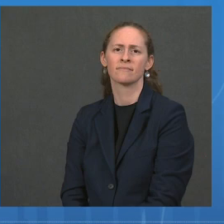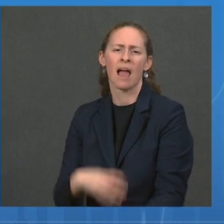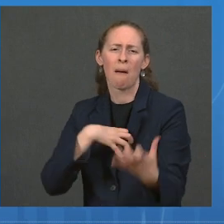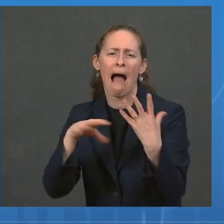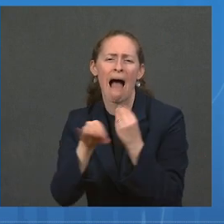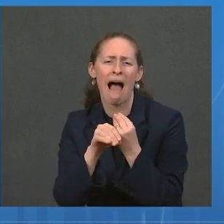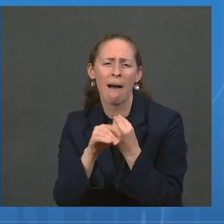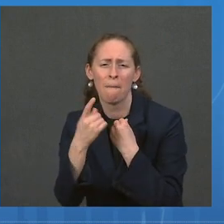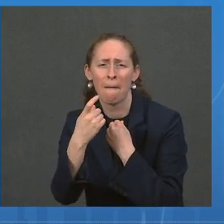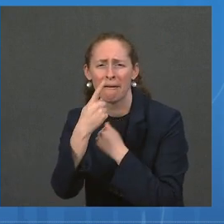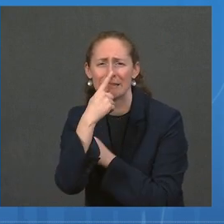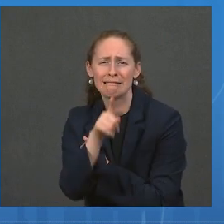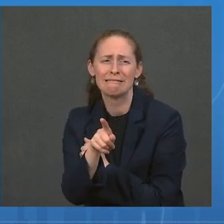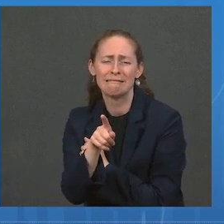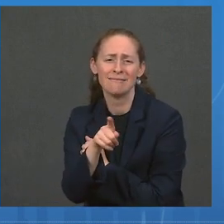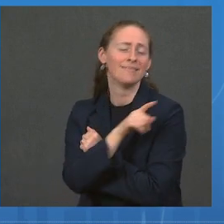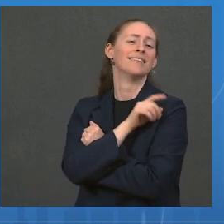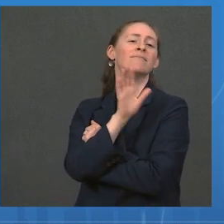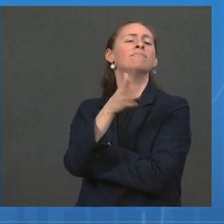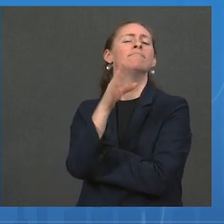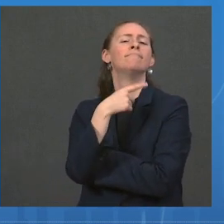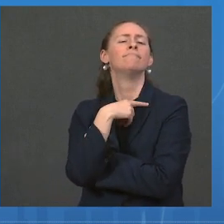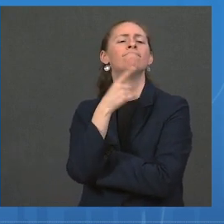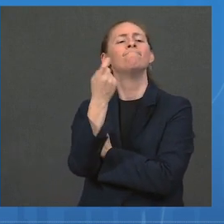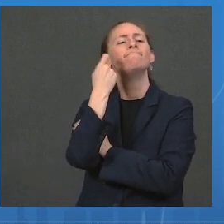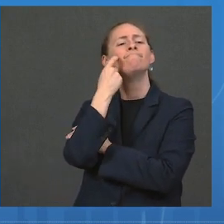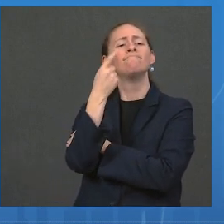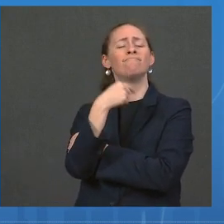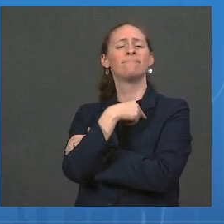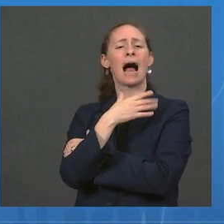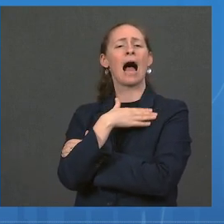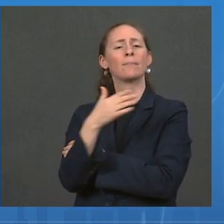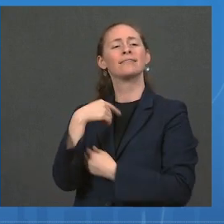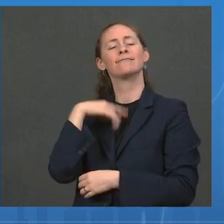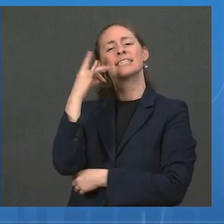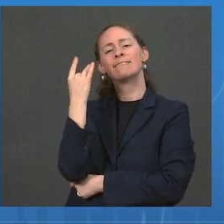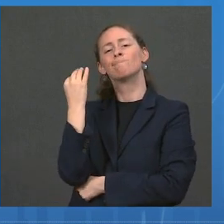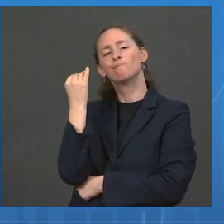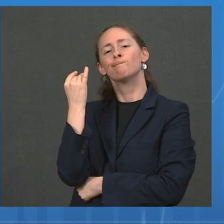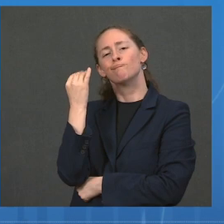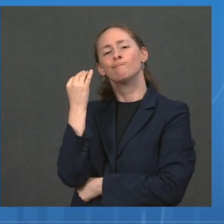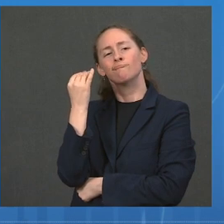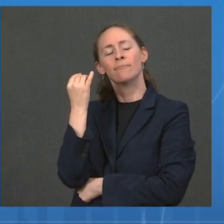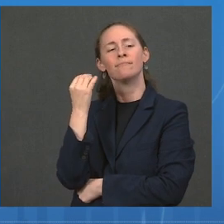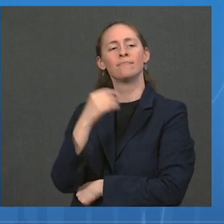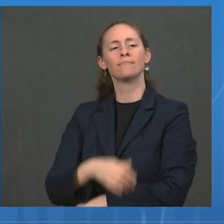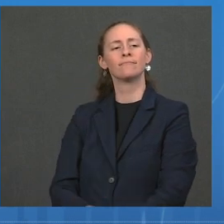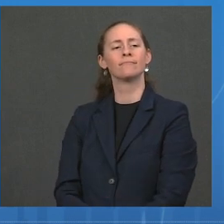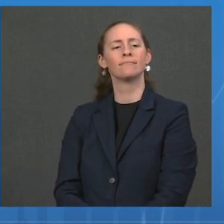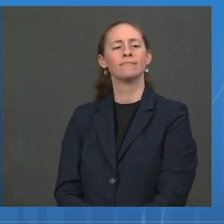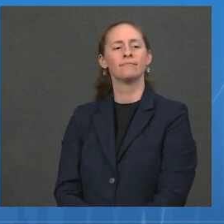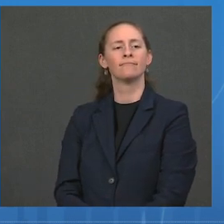Dr. Murthy: So, Sheryl, to your question also, I want to -- two points I just want to emphasize on why we're making this announcement now as well, which is, as Jeff said,